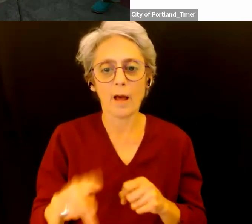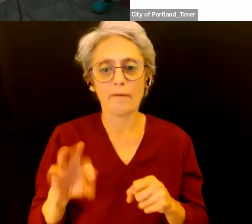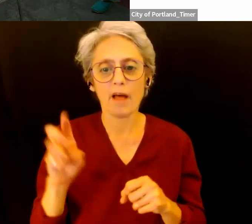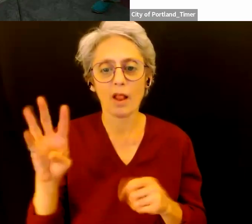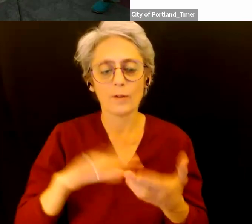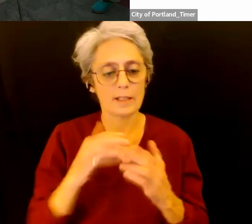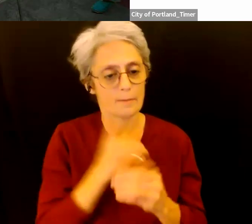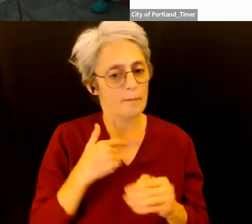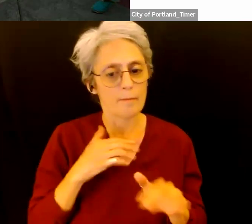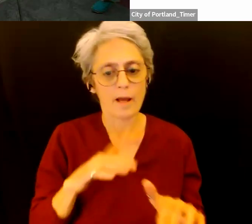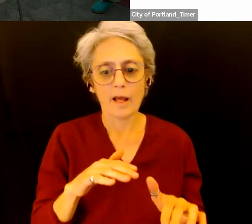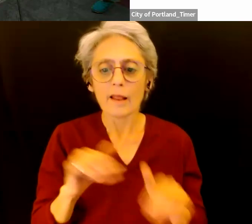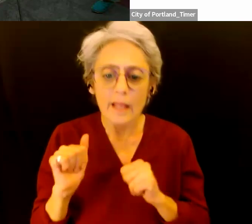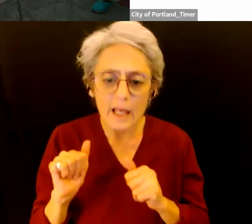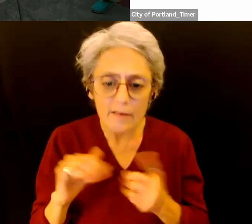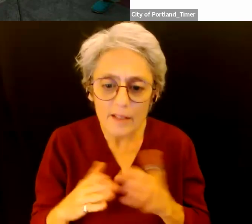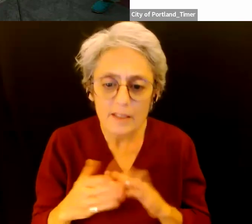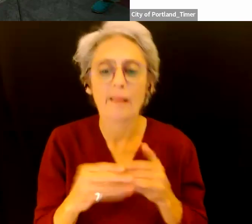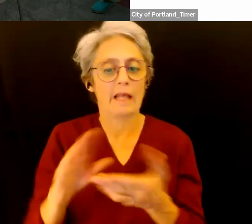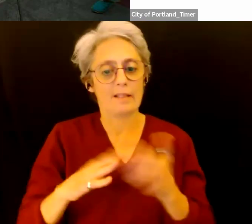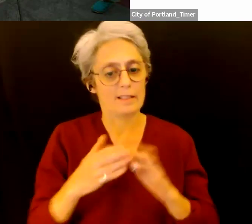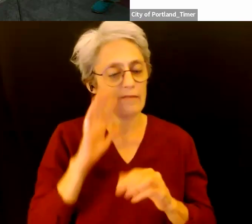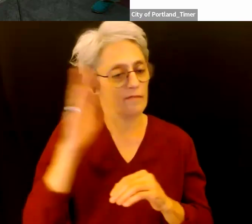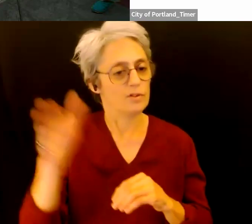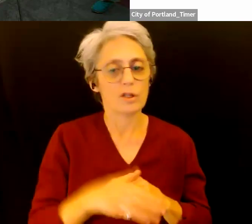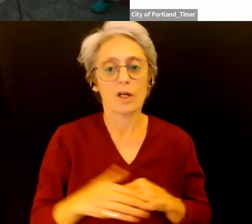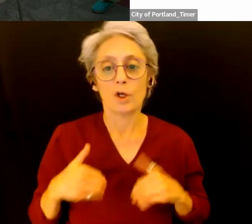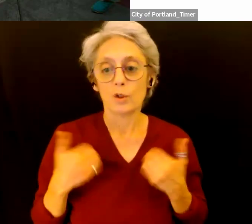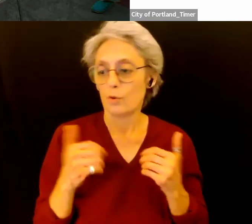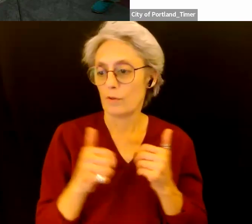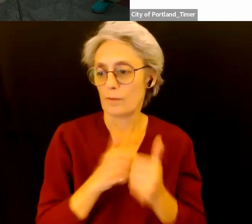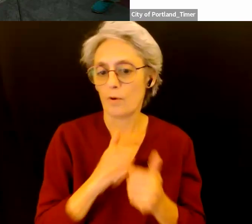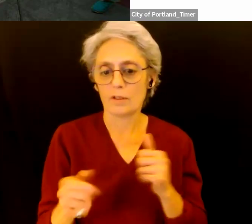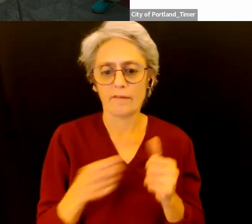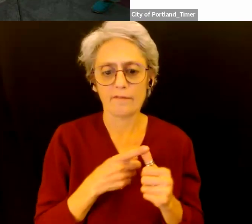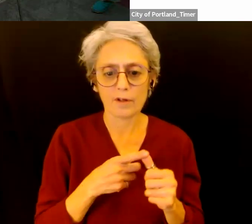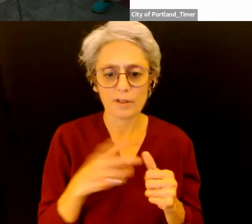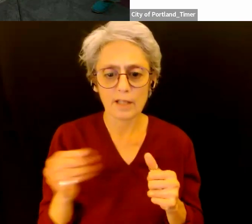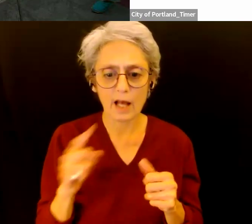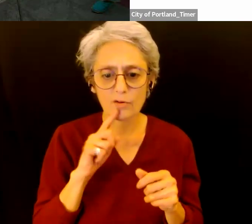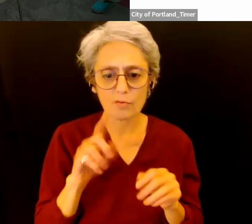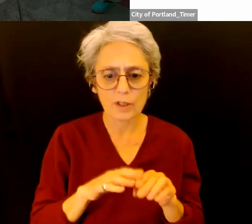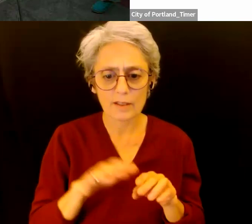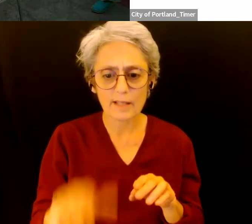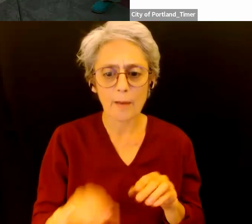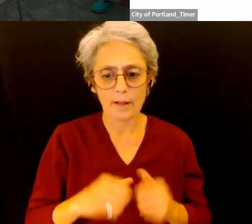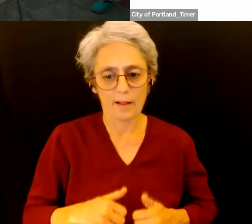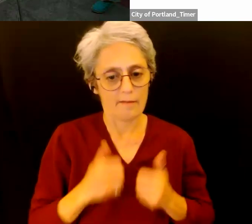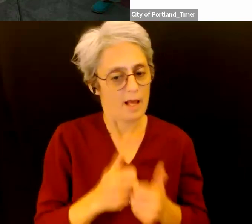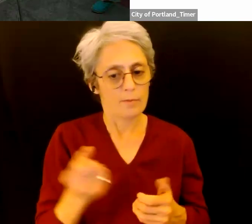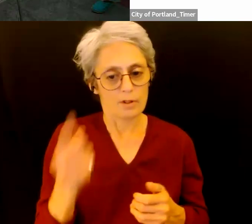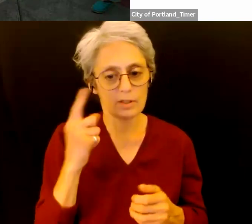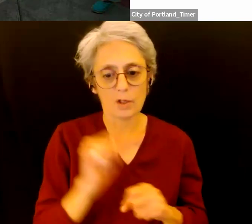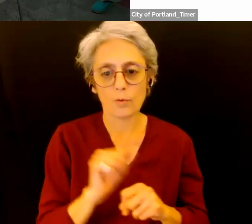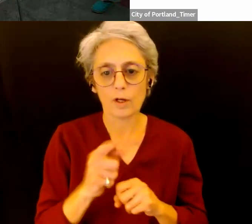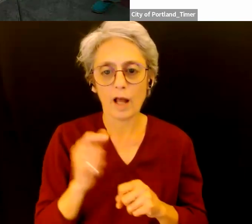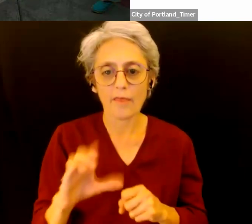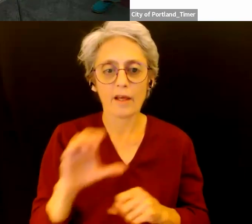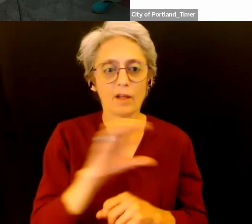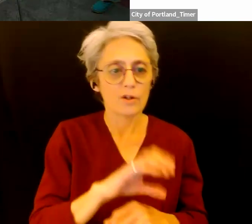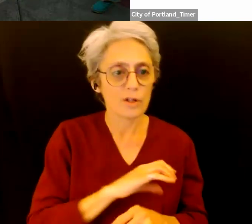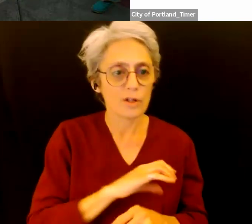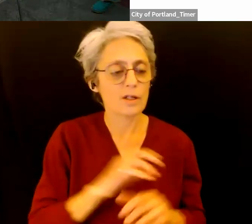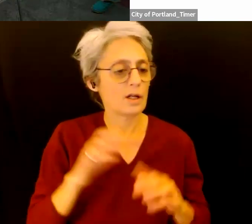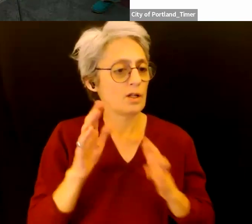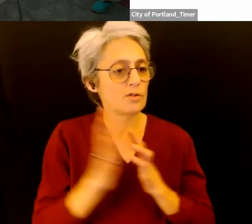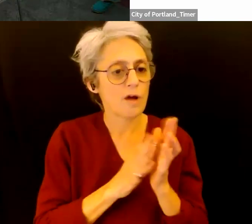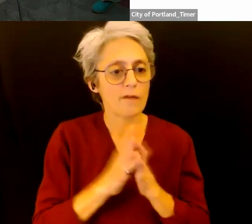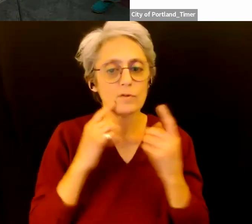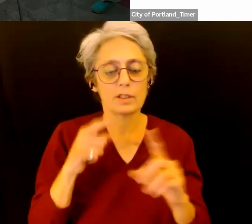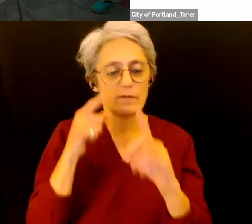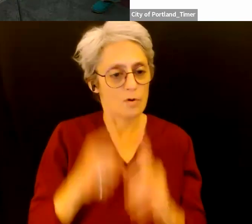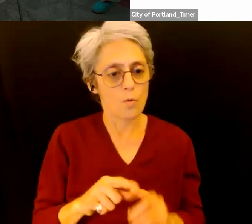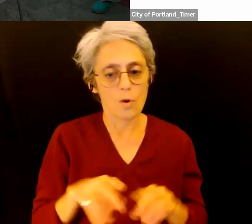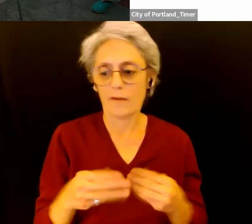I believe youth sports to be the first integral step in life in helping you understand your work ethic, your character, your drive to achieve goals, and what motivates you to be the best version of yourself.